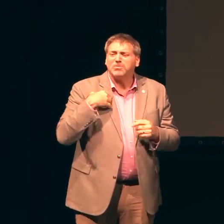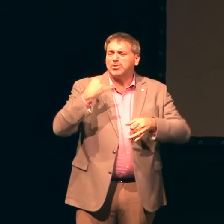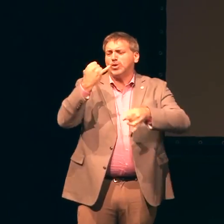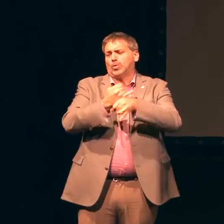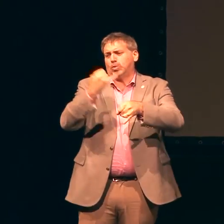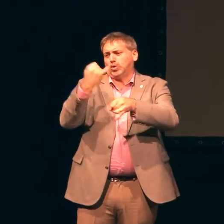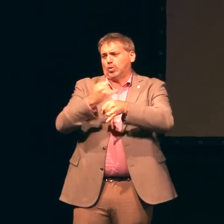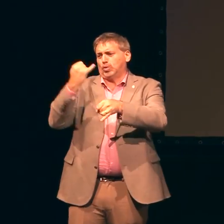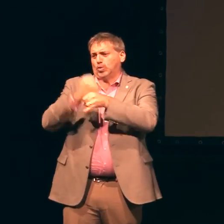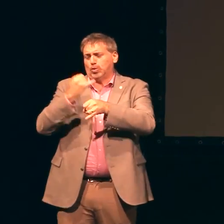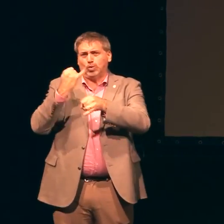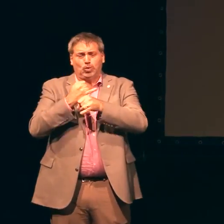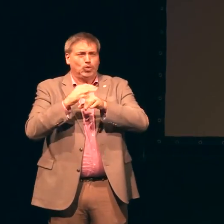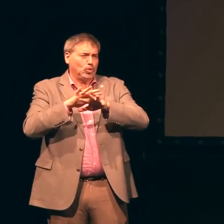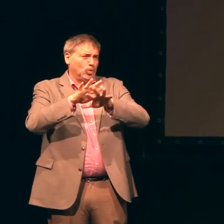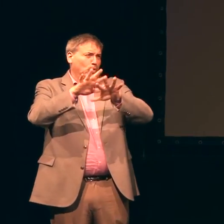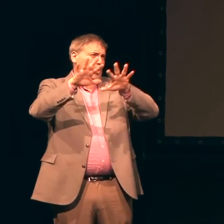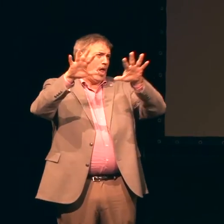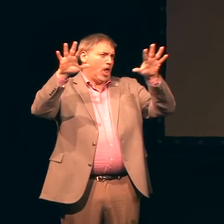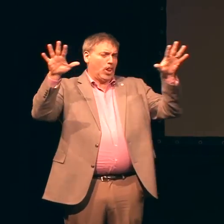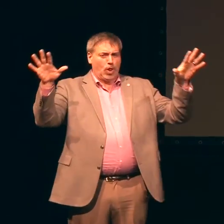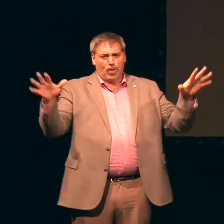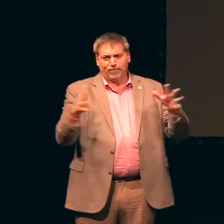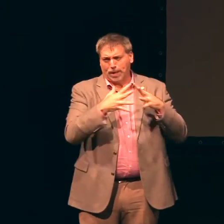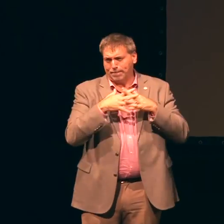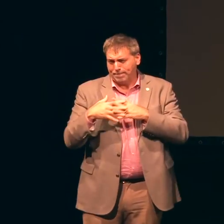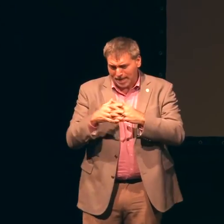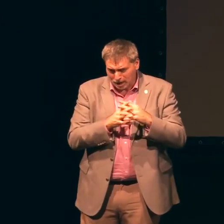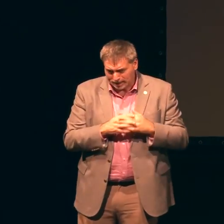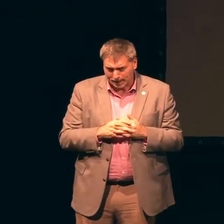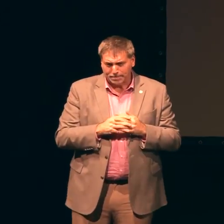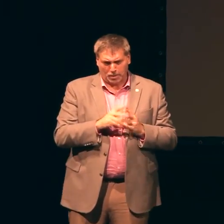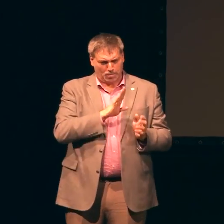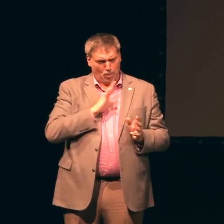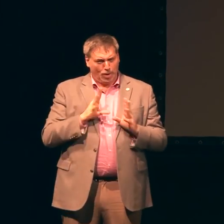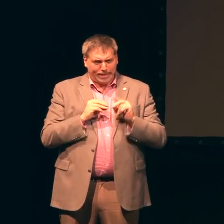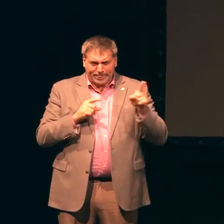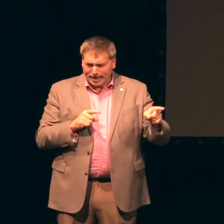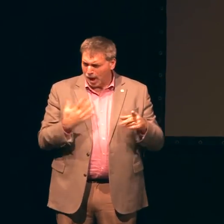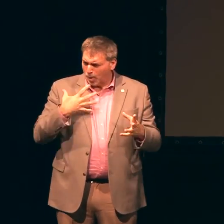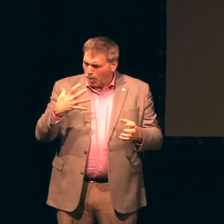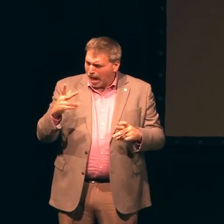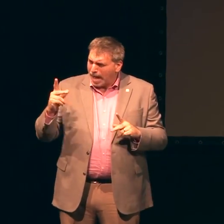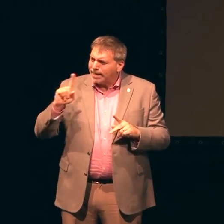experience was very interesting at the mainstream school. We have always been to a School for the Deaf, we have done it all over